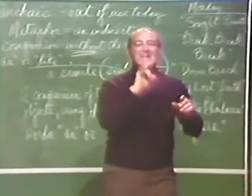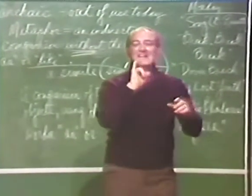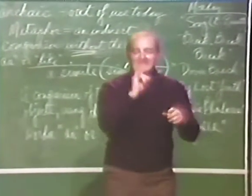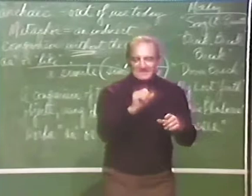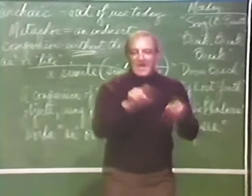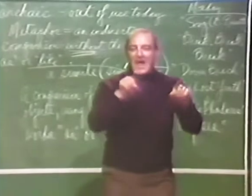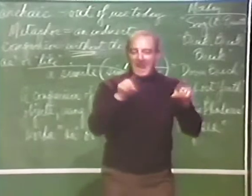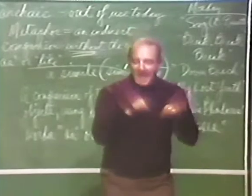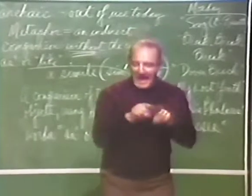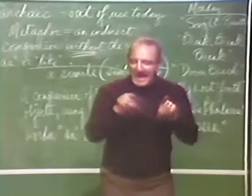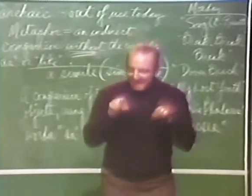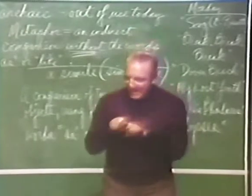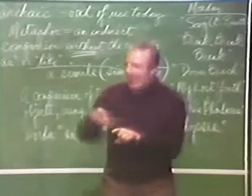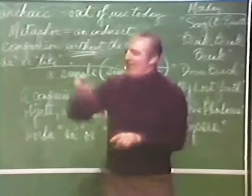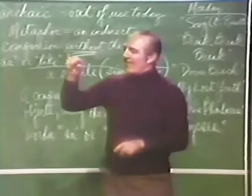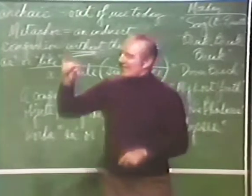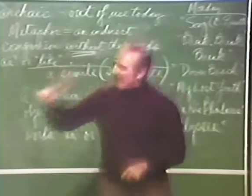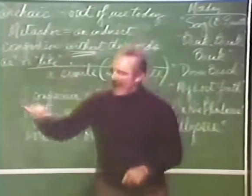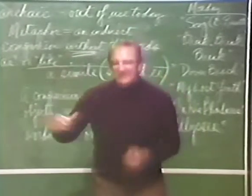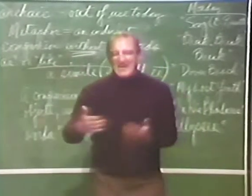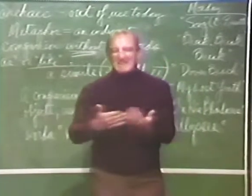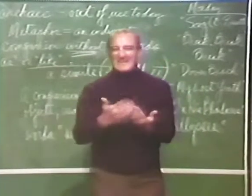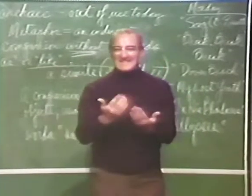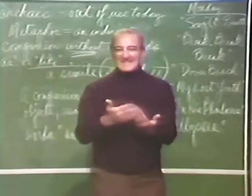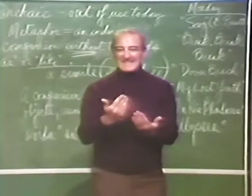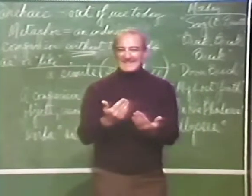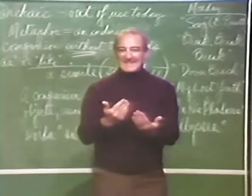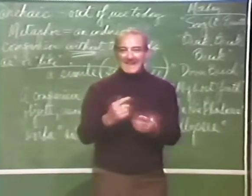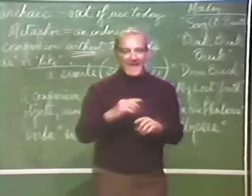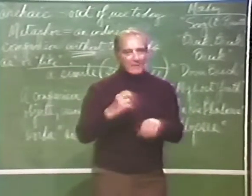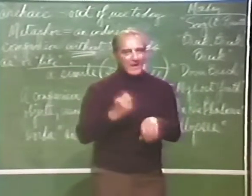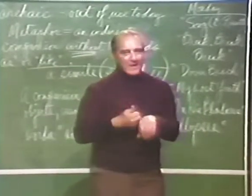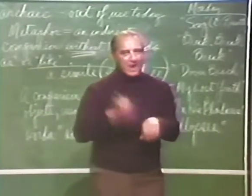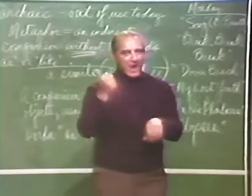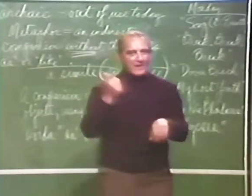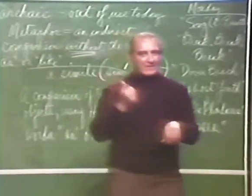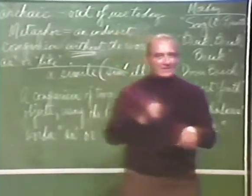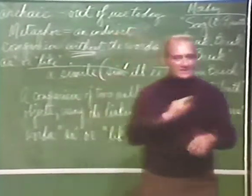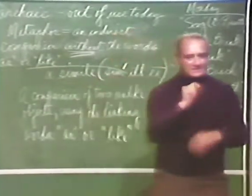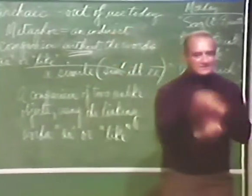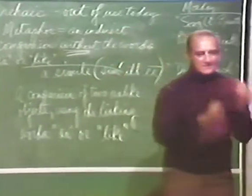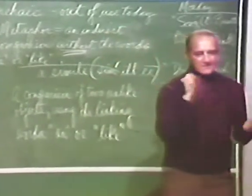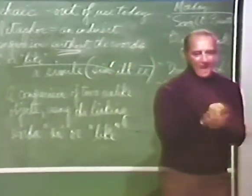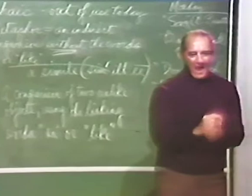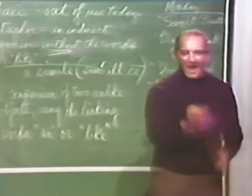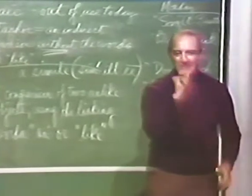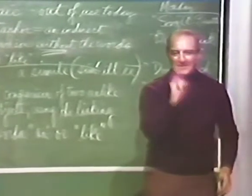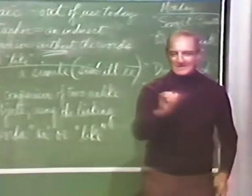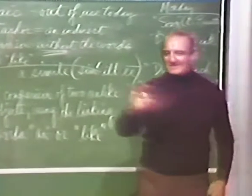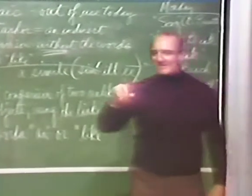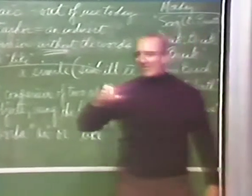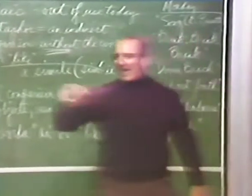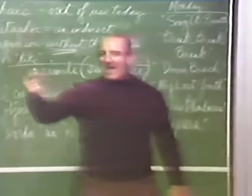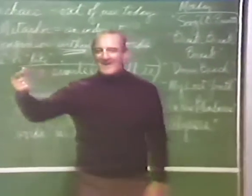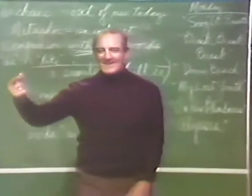I DIDN'T SAY, "THIS IS LIKE THAT." VERY EASY. NOW I MAKE IT HARDER.